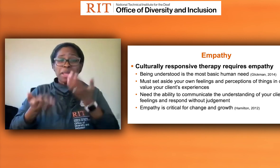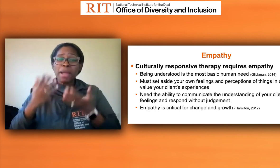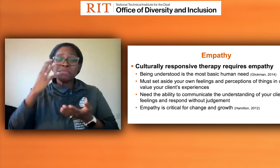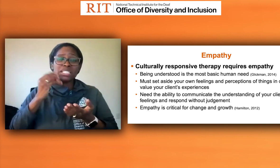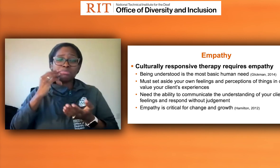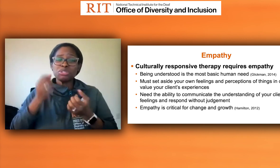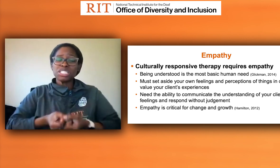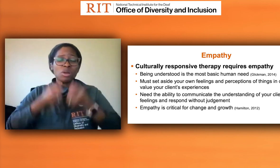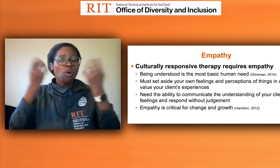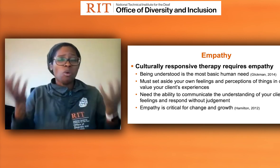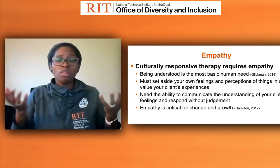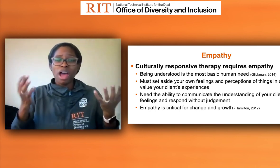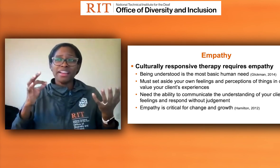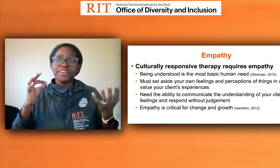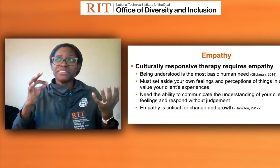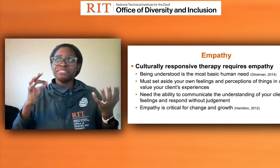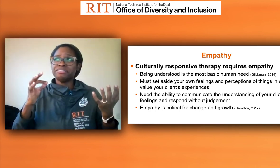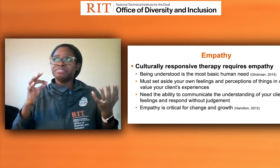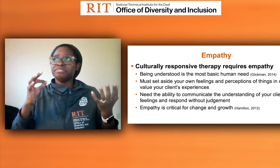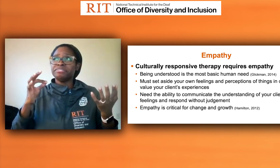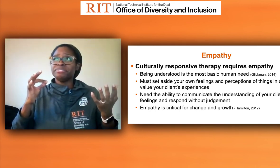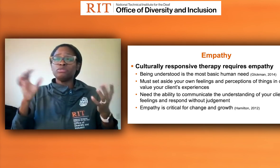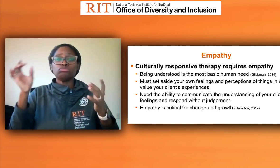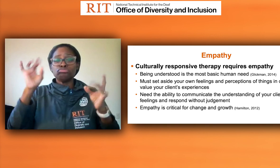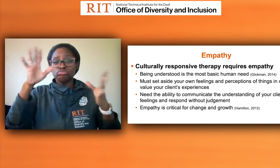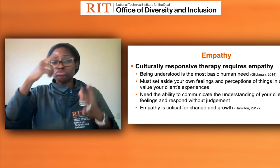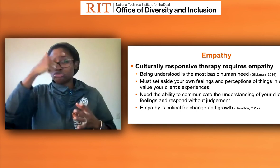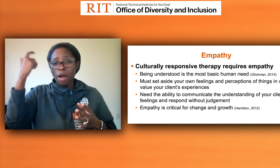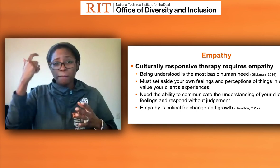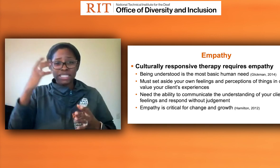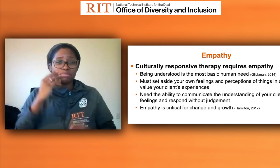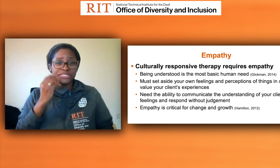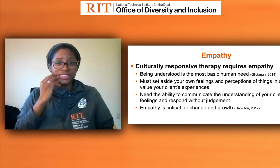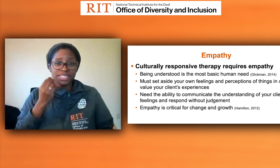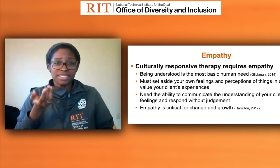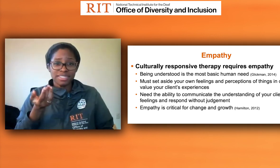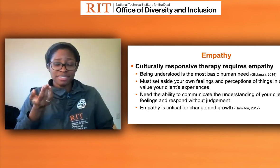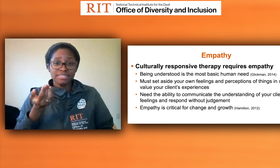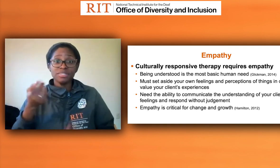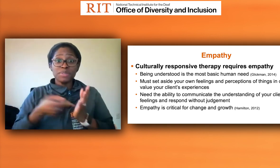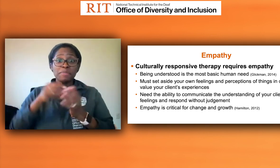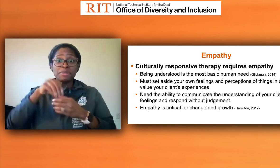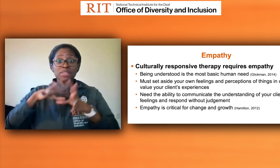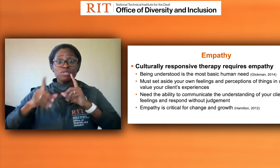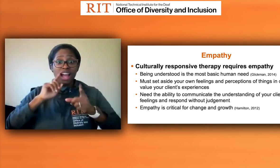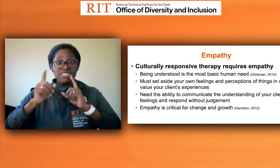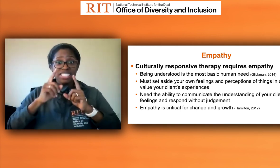or oppressed groups, they experience so much, so many traumatic events,